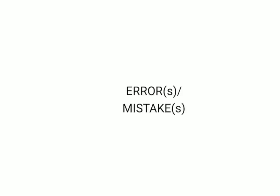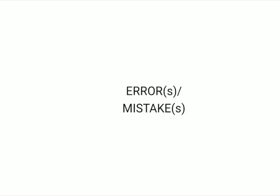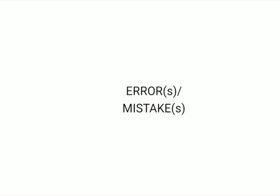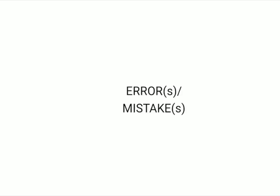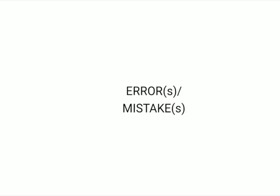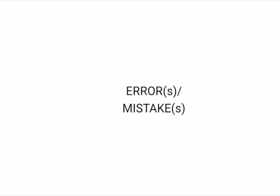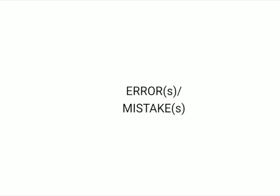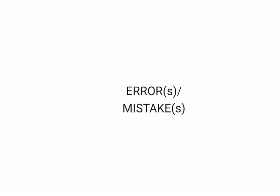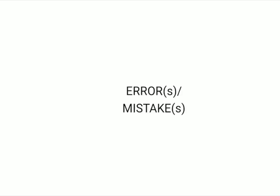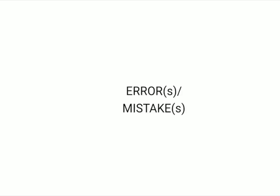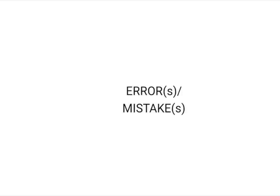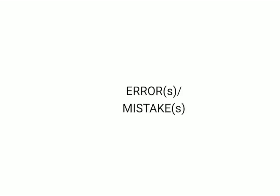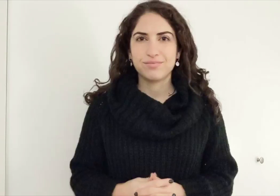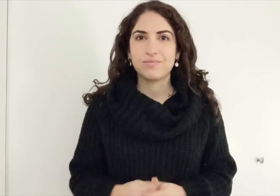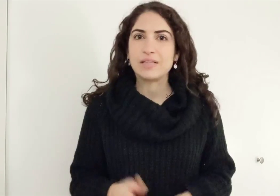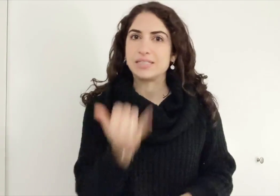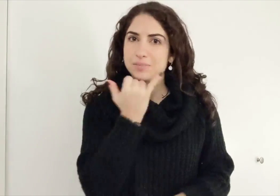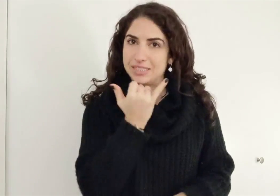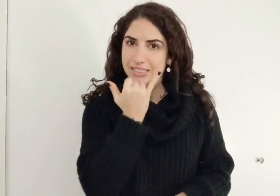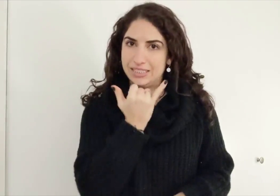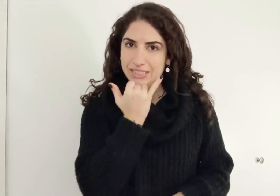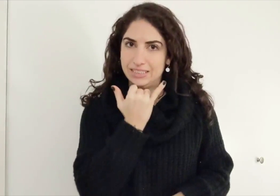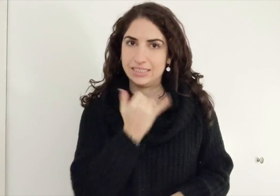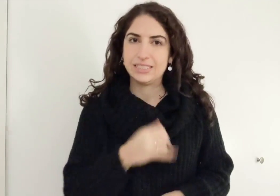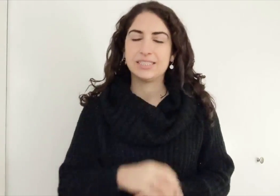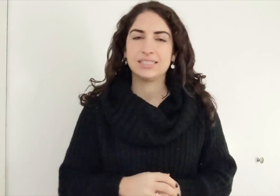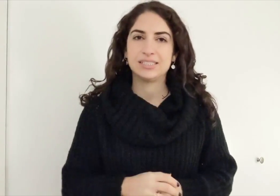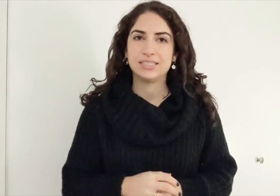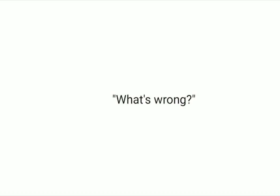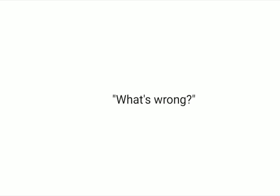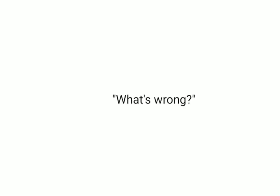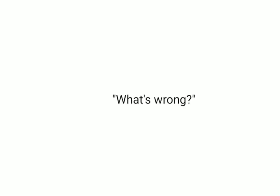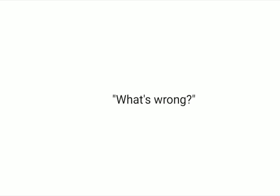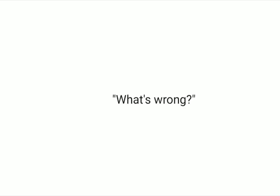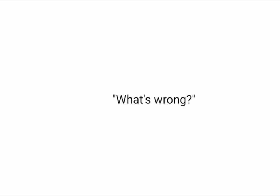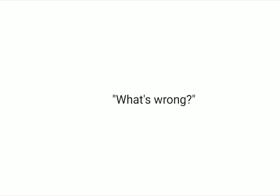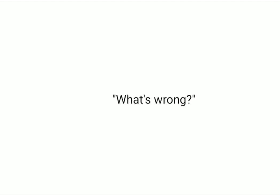ERRORS.